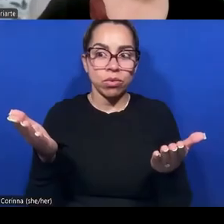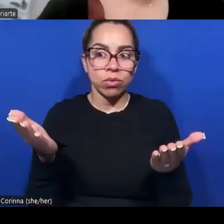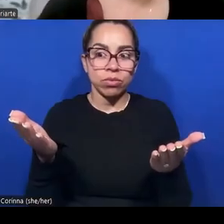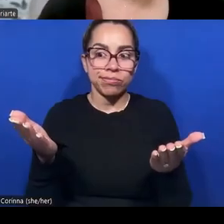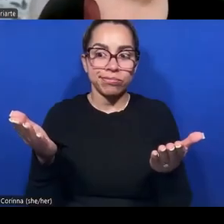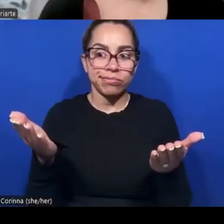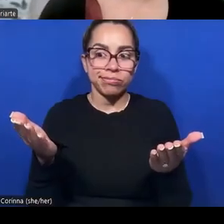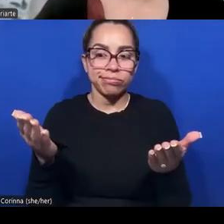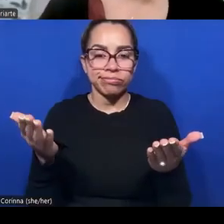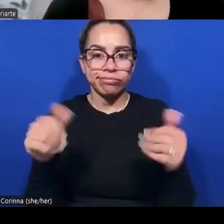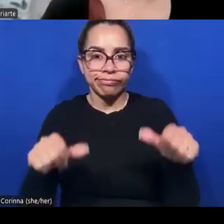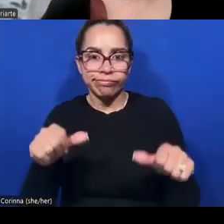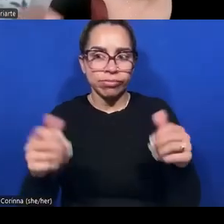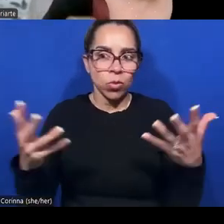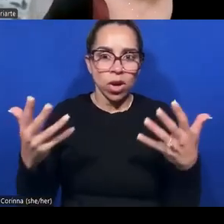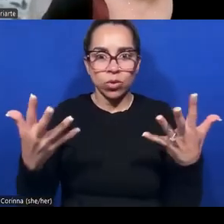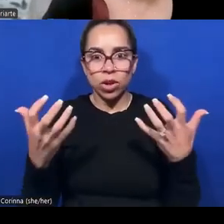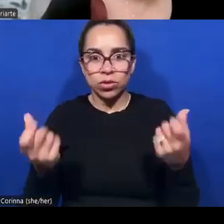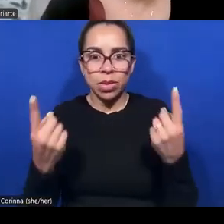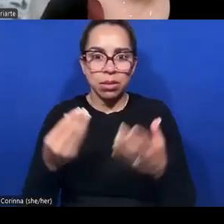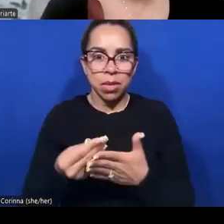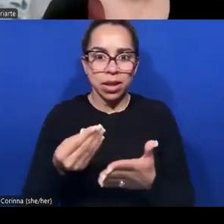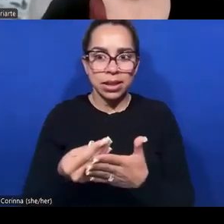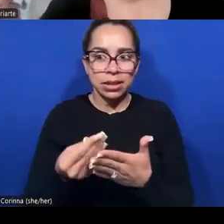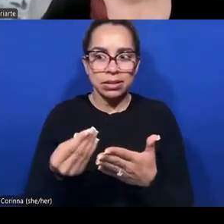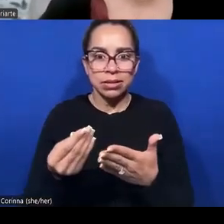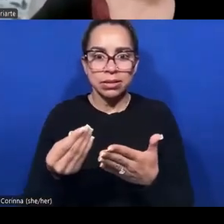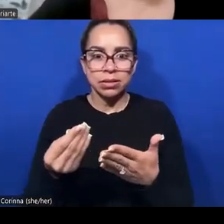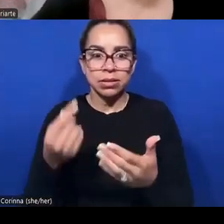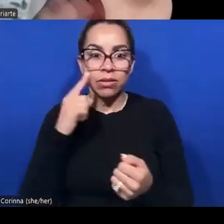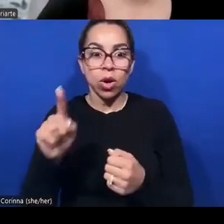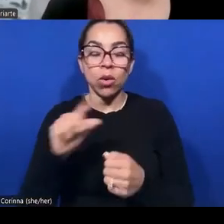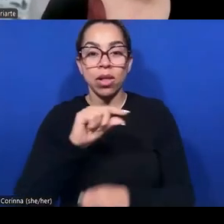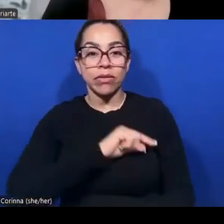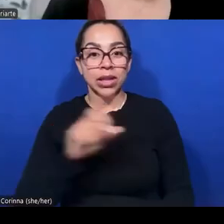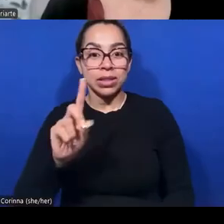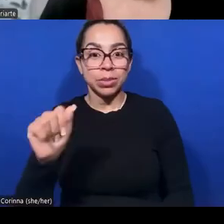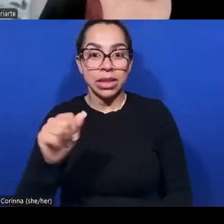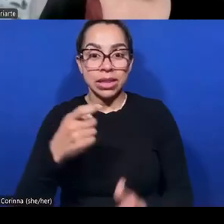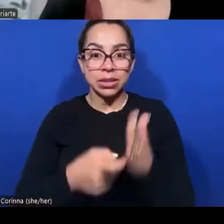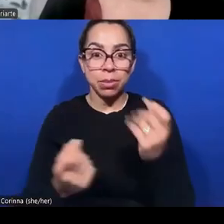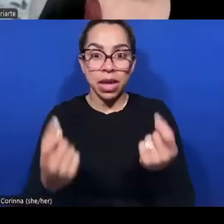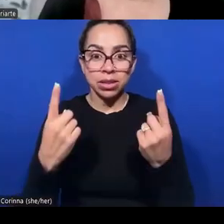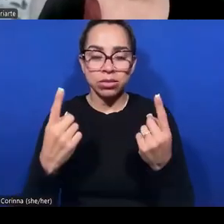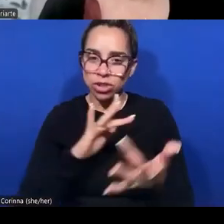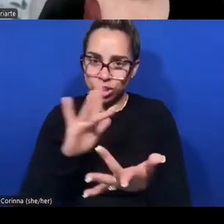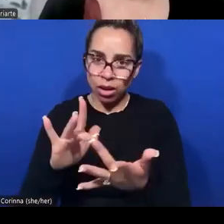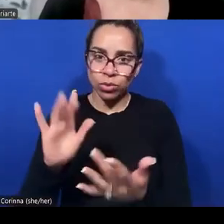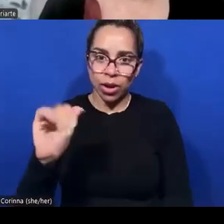the money on is a qualified disability expense, reach out to CalAble and ask them that question.